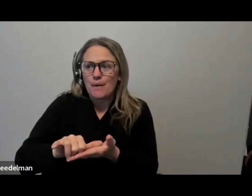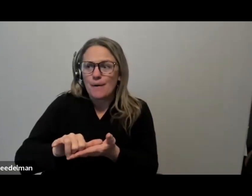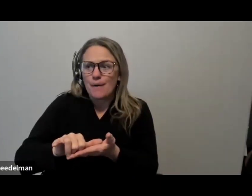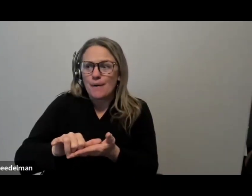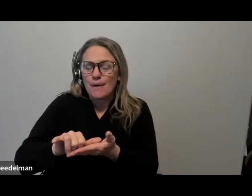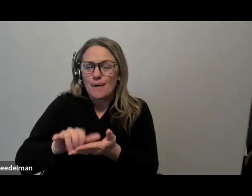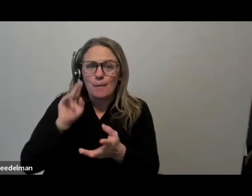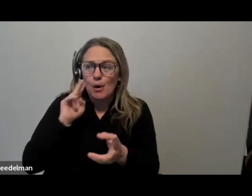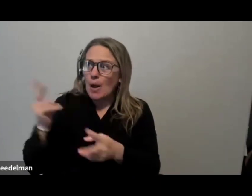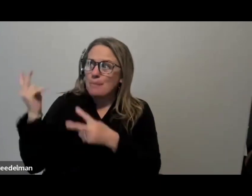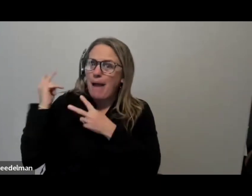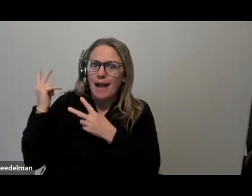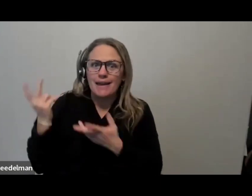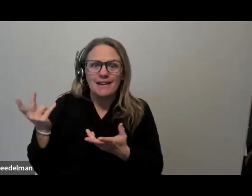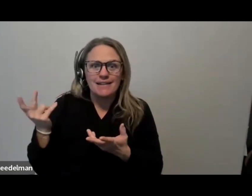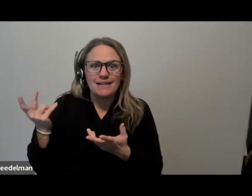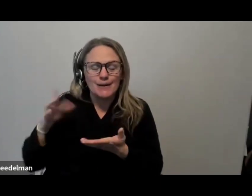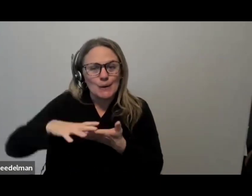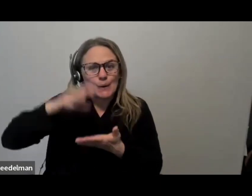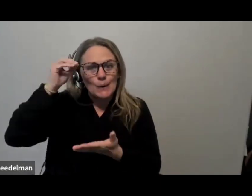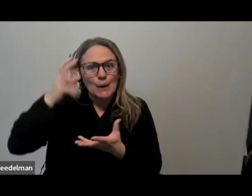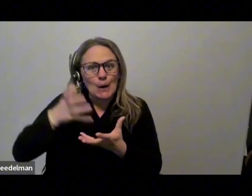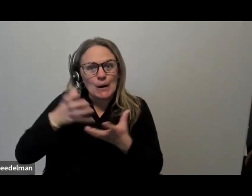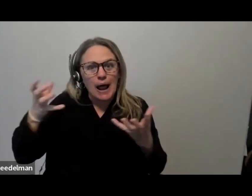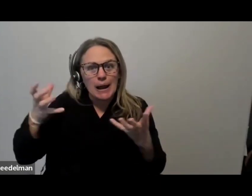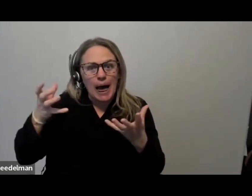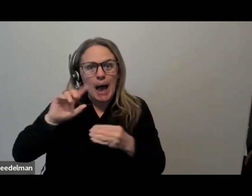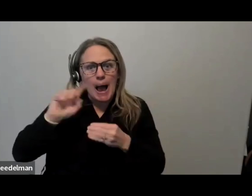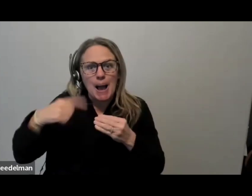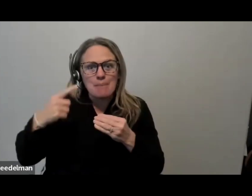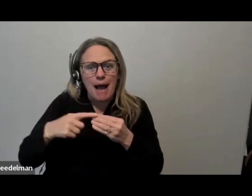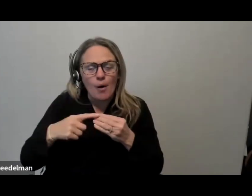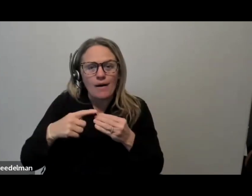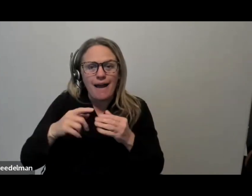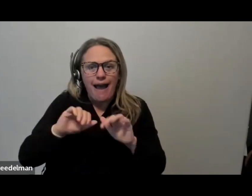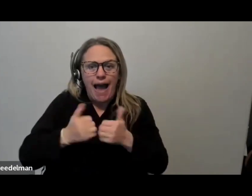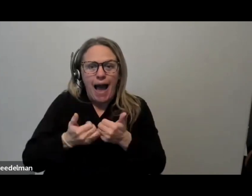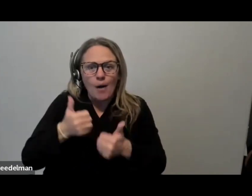you learn a lot and how it's related to accessibility. So thank you all for those answers.